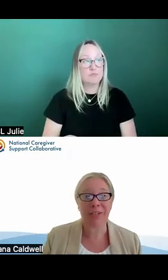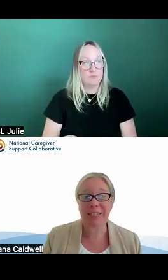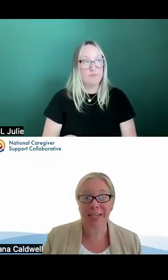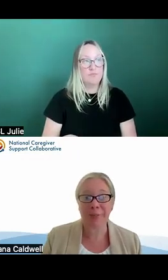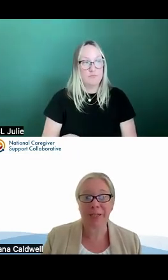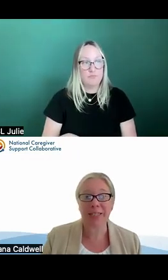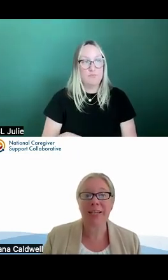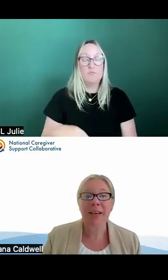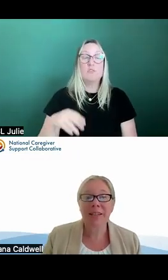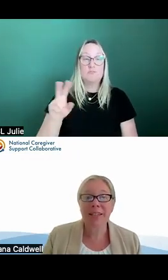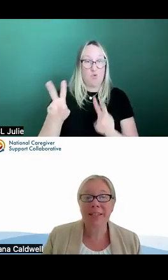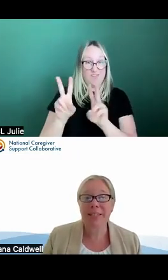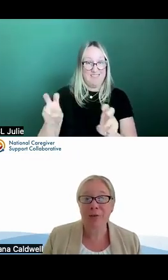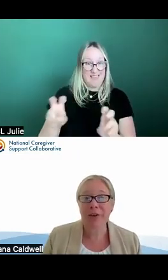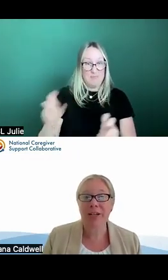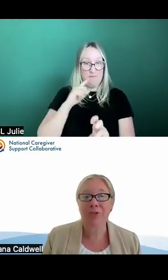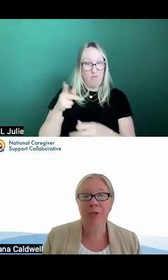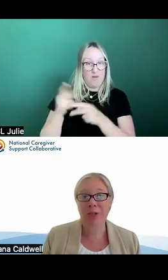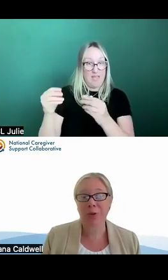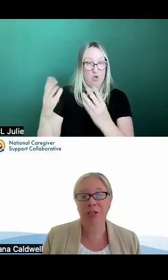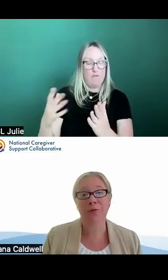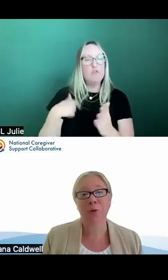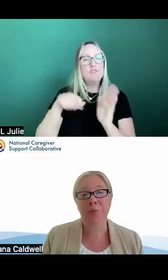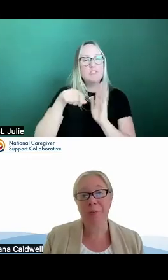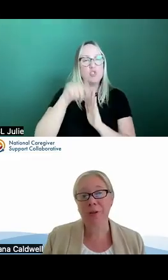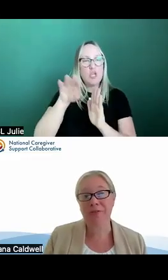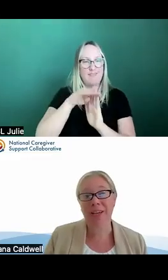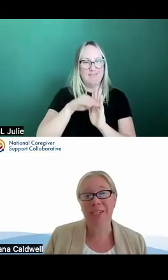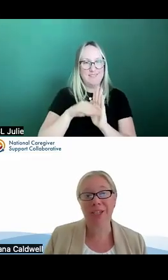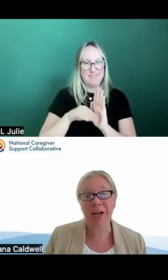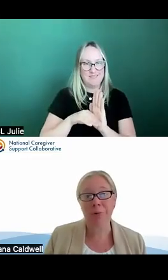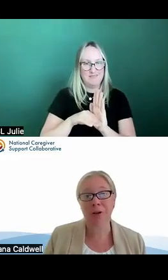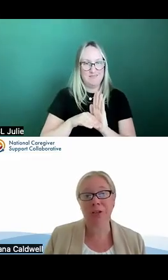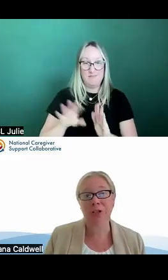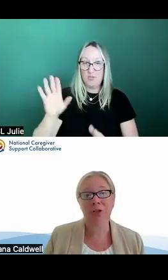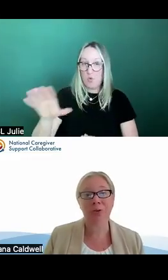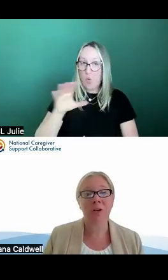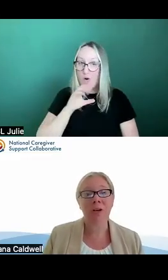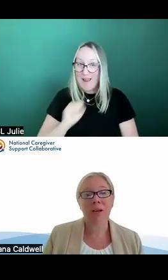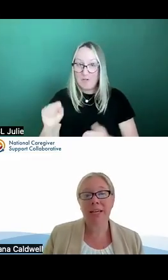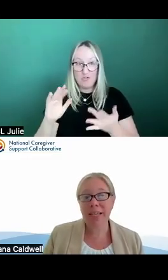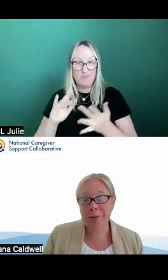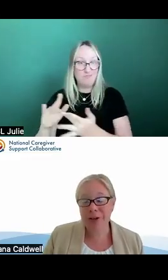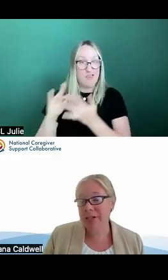assessments. This is a self-guided resource for members of the aging network to examine their